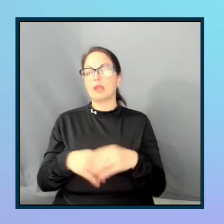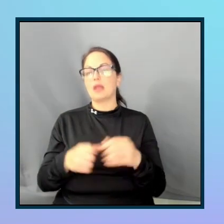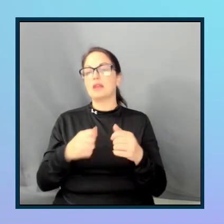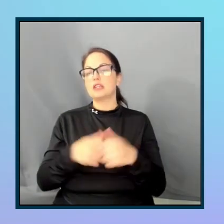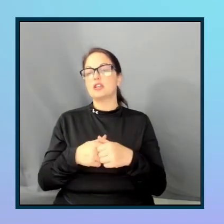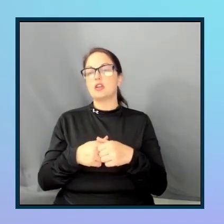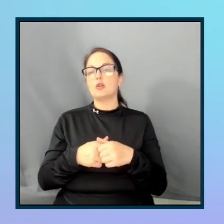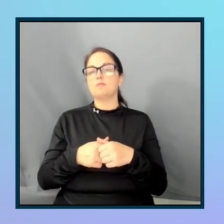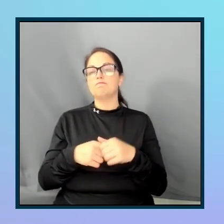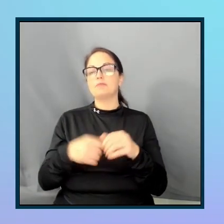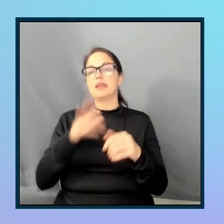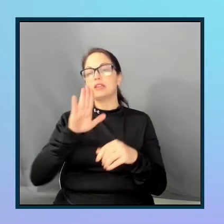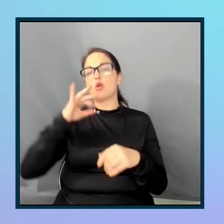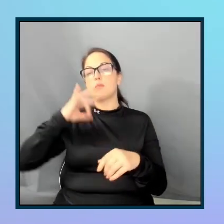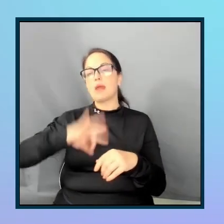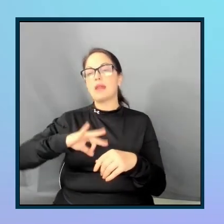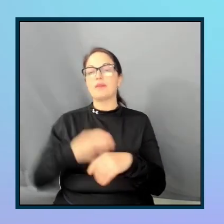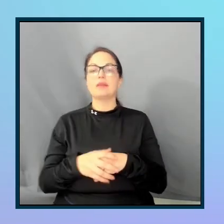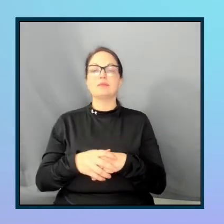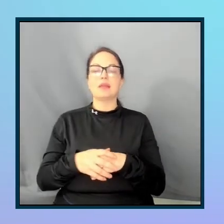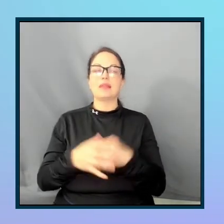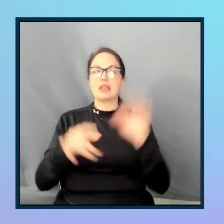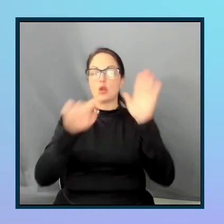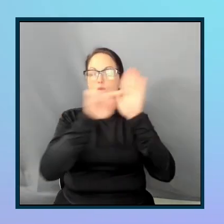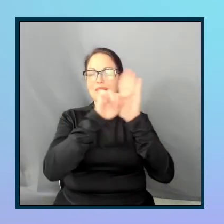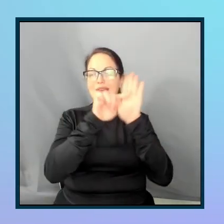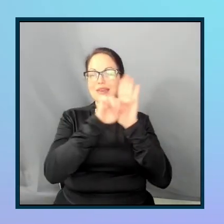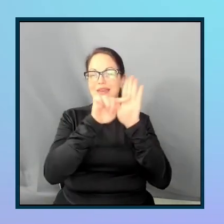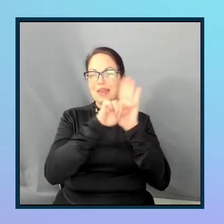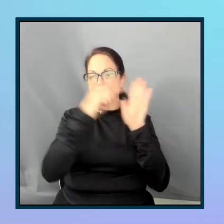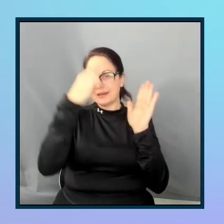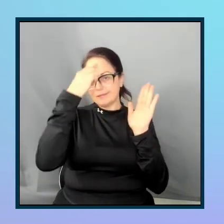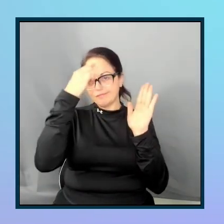as that our negative voice, our imposter syndrome would have us feel.